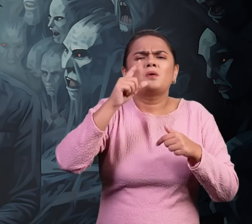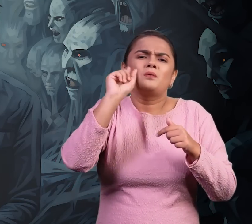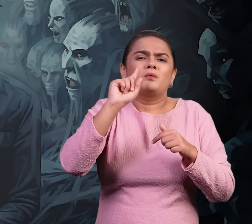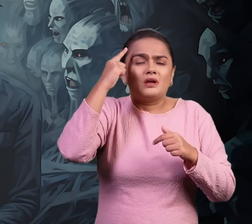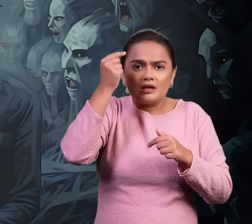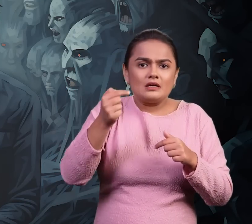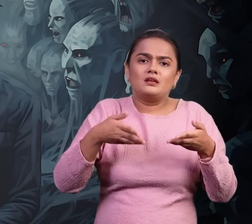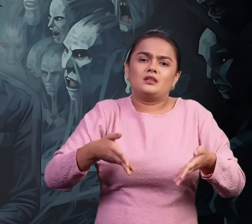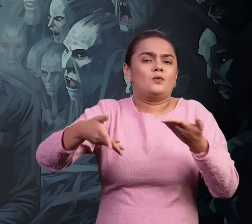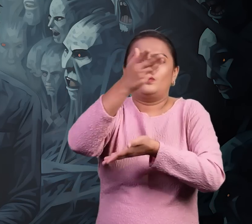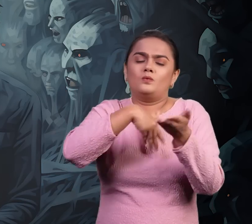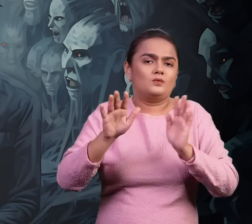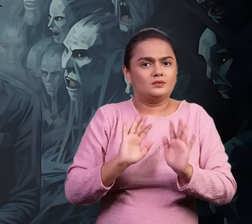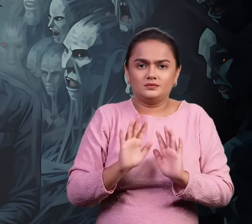So, we have discussed a lot about this.